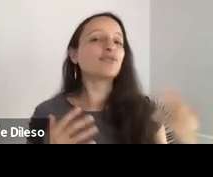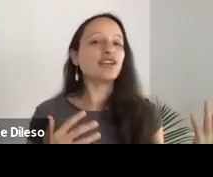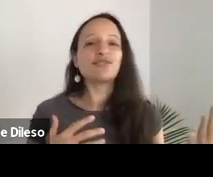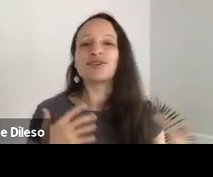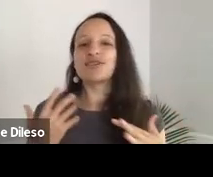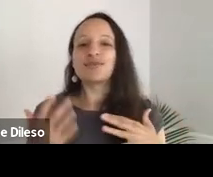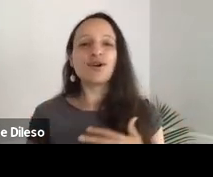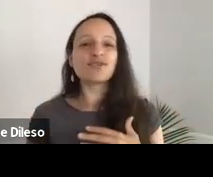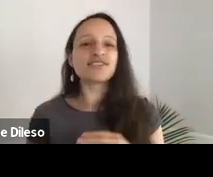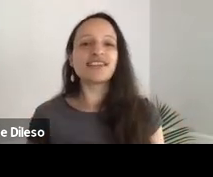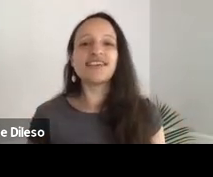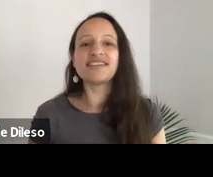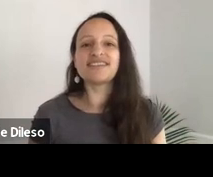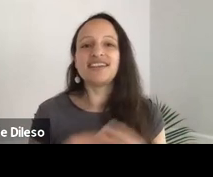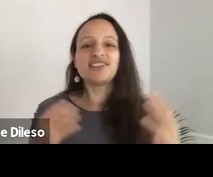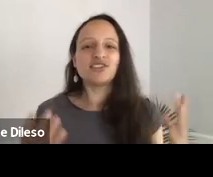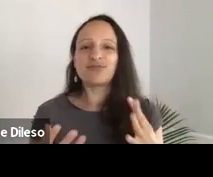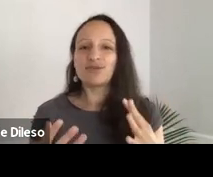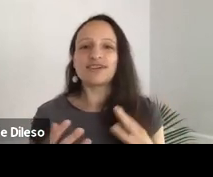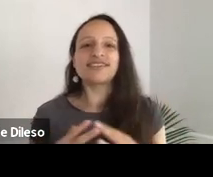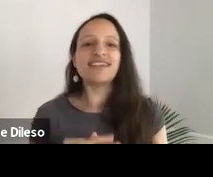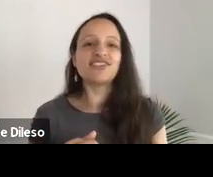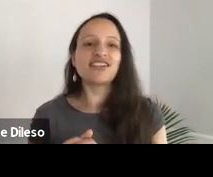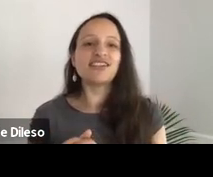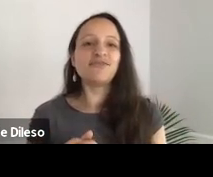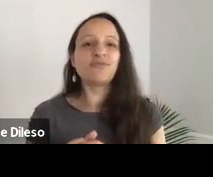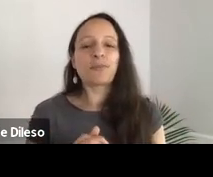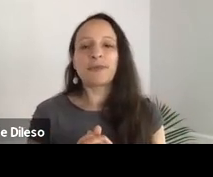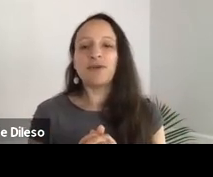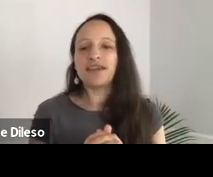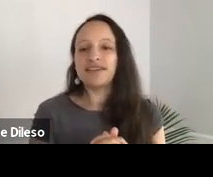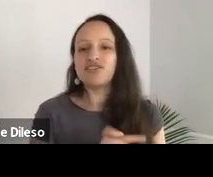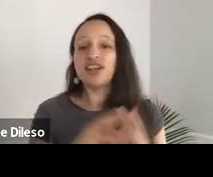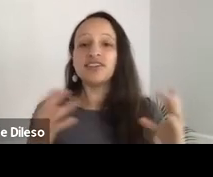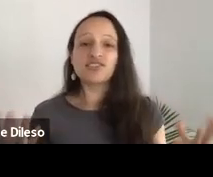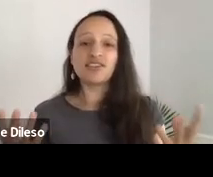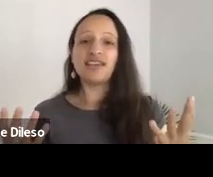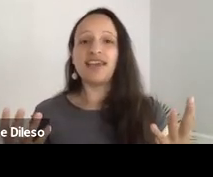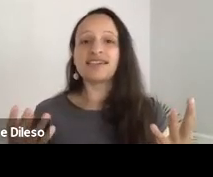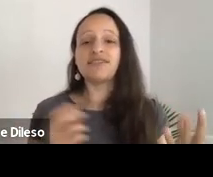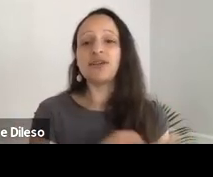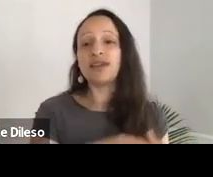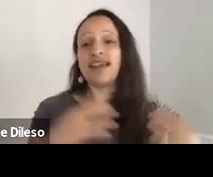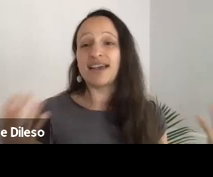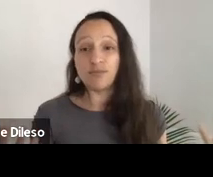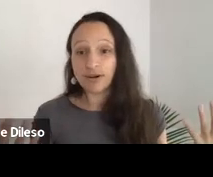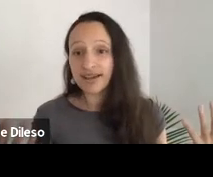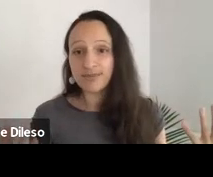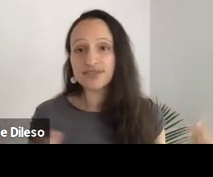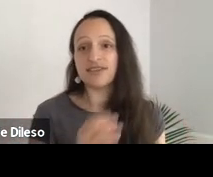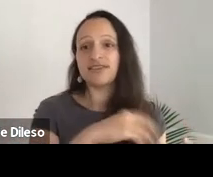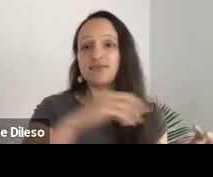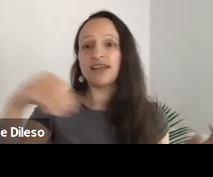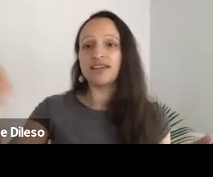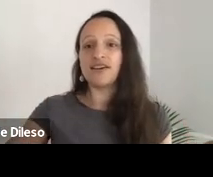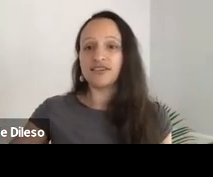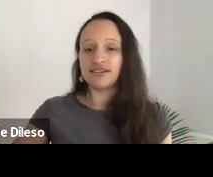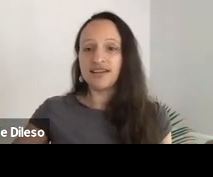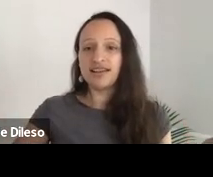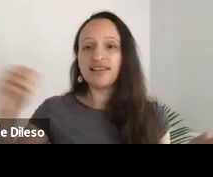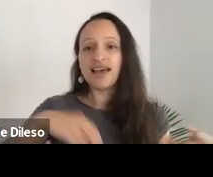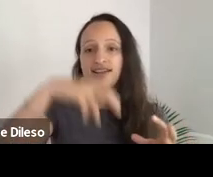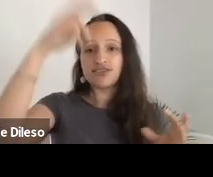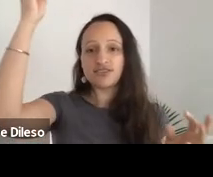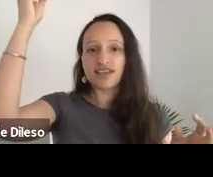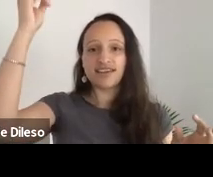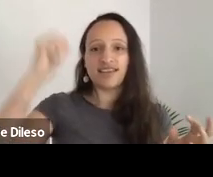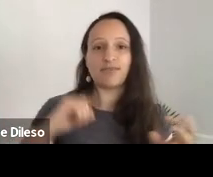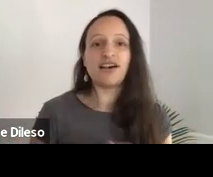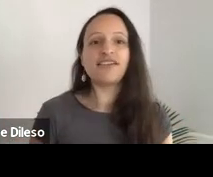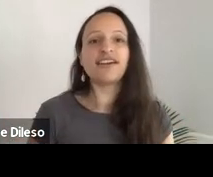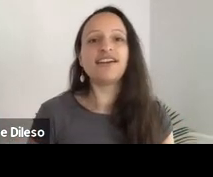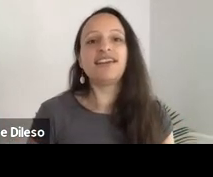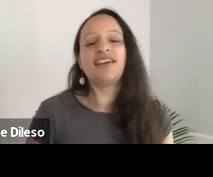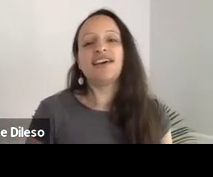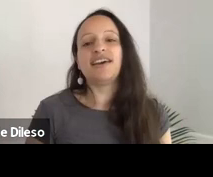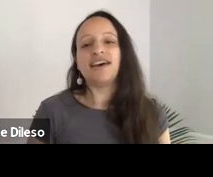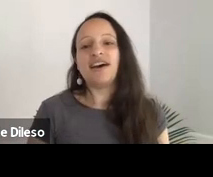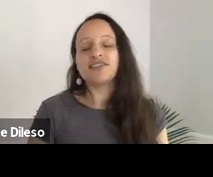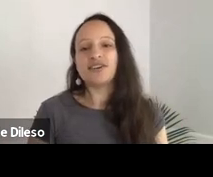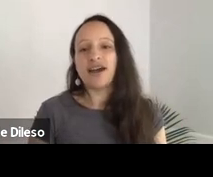But it's really good for their motor skills, it's good for organization. We can change the activity we can add more cups so that they're making longer lines or stacking them taller.